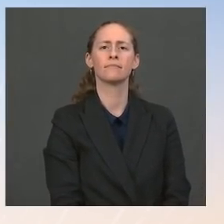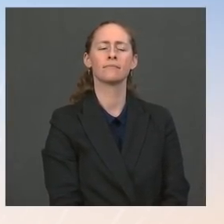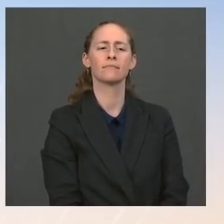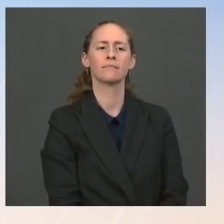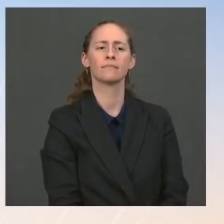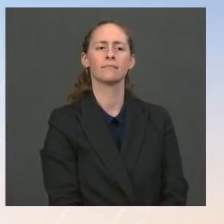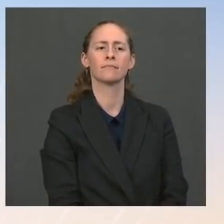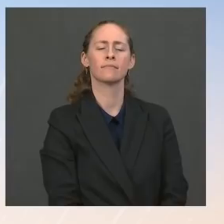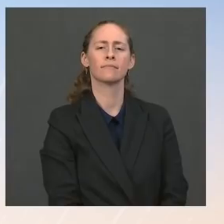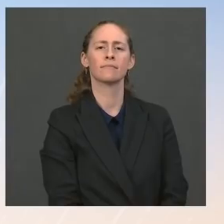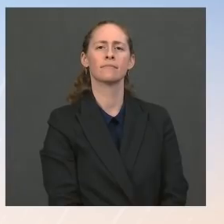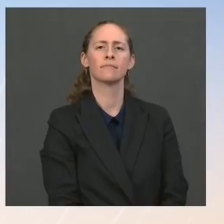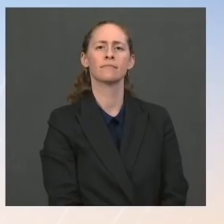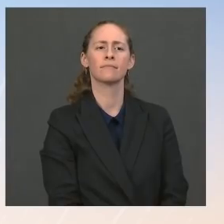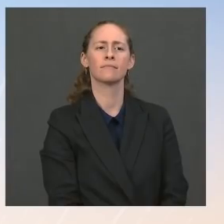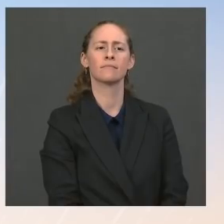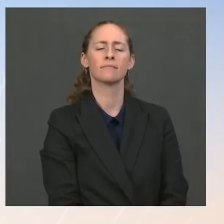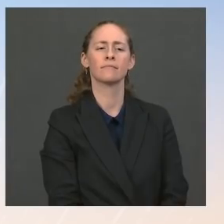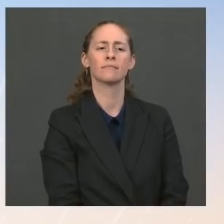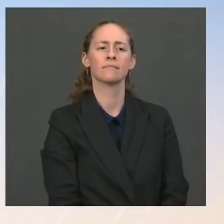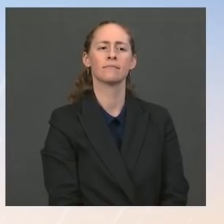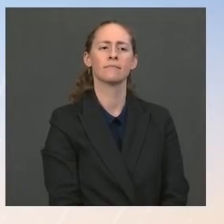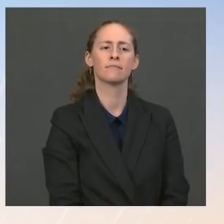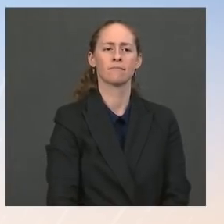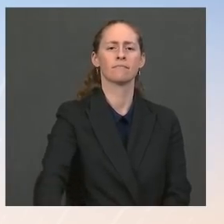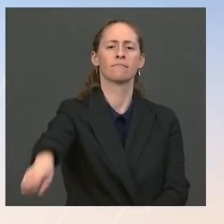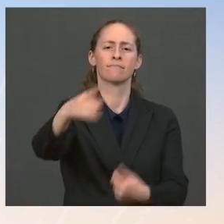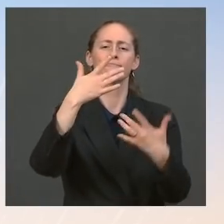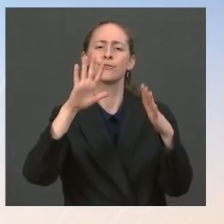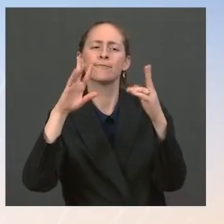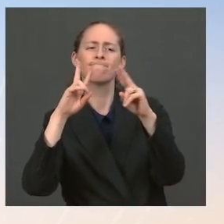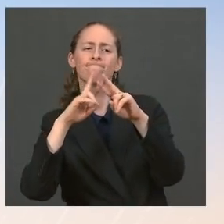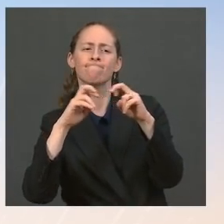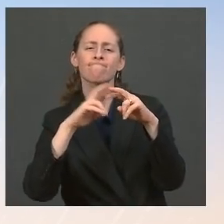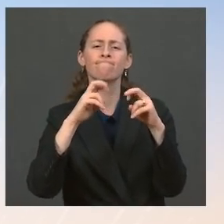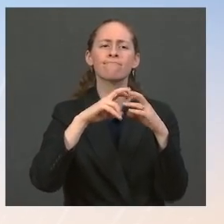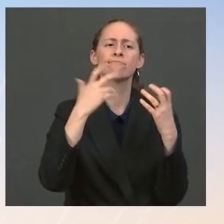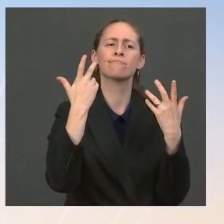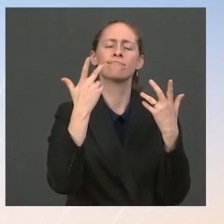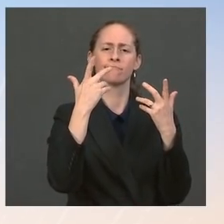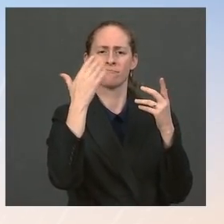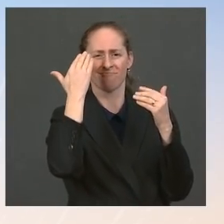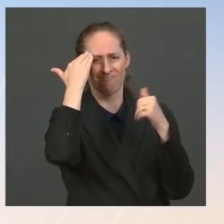We studied the conditions in Haiti a number of months ago,